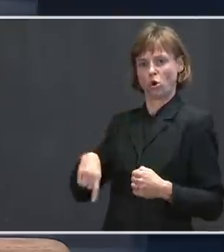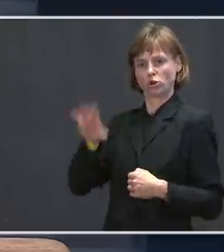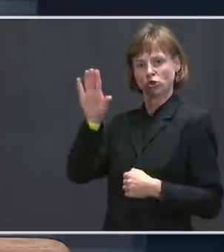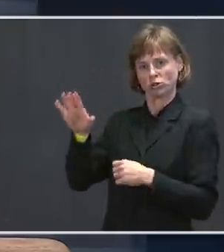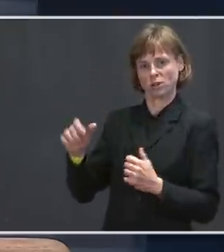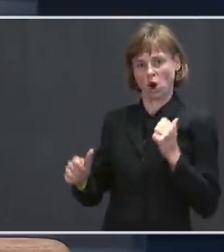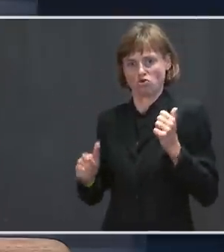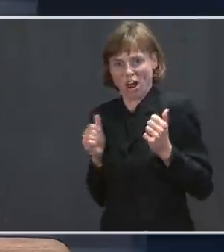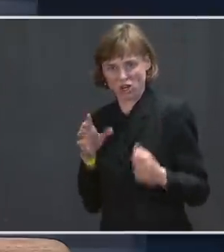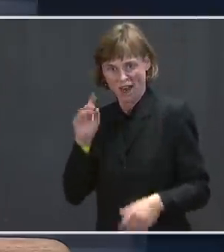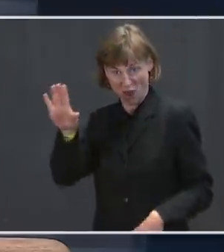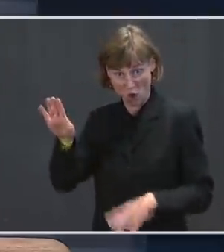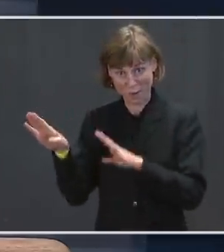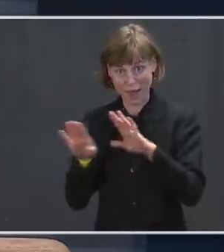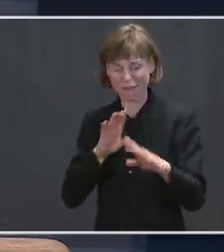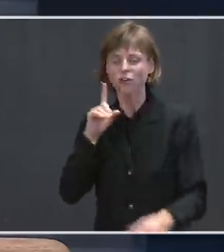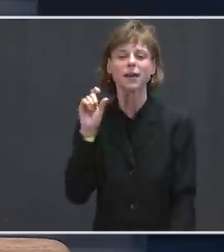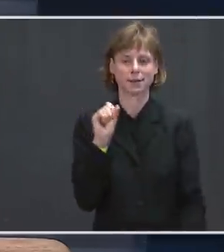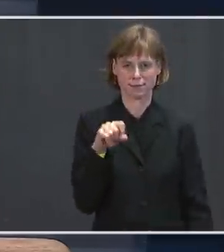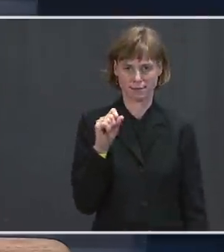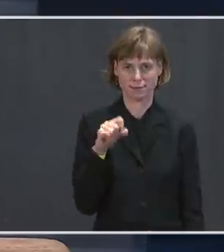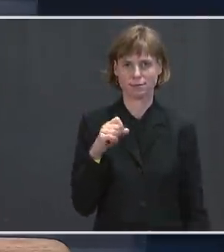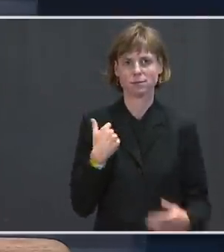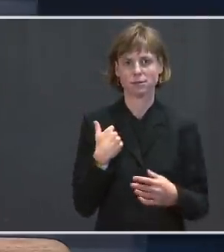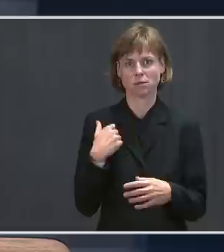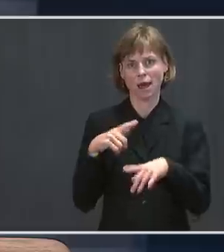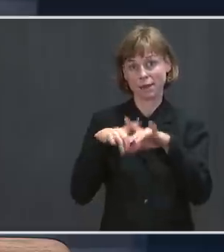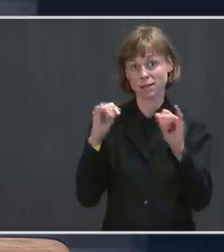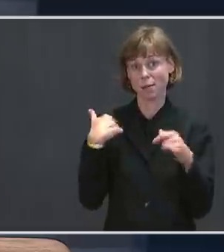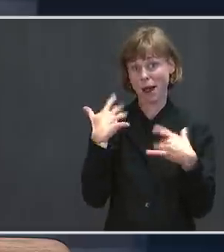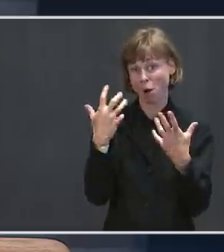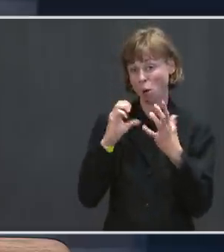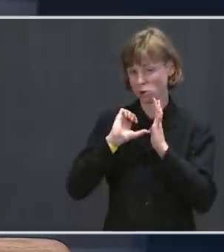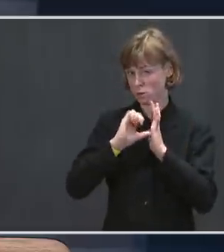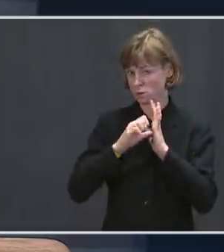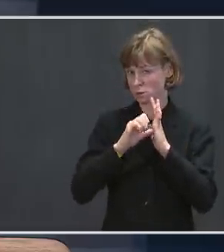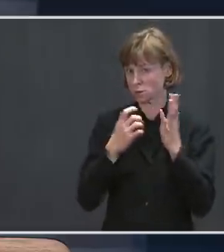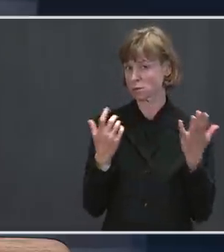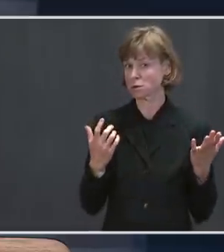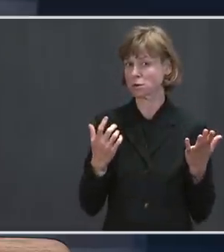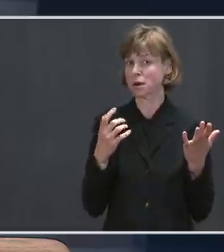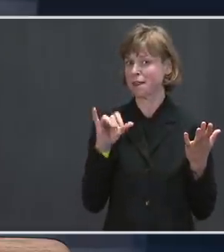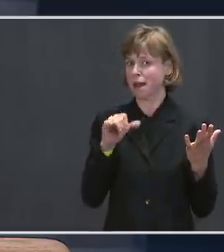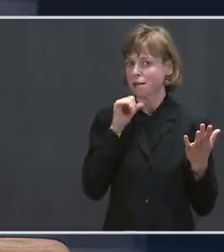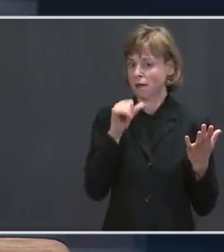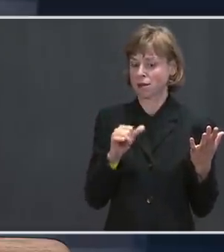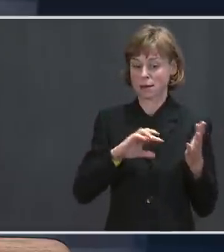At the same time, I would just like to reiterate, that, that doesn't rule out being able to work with Russia,